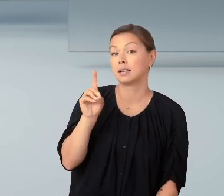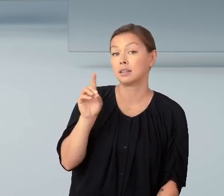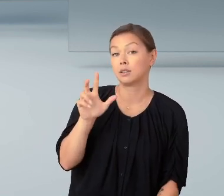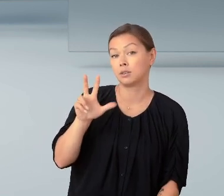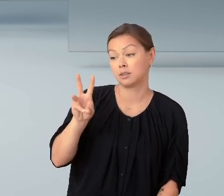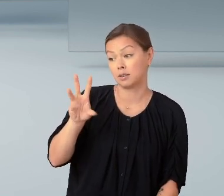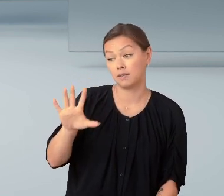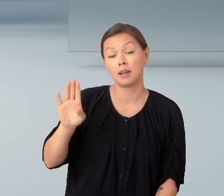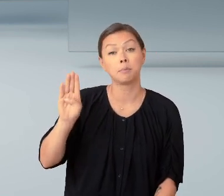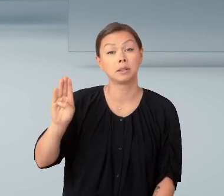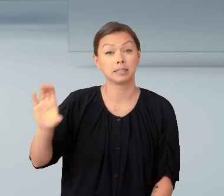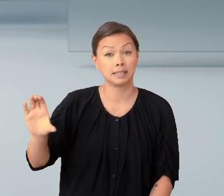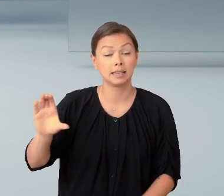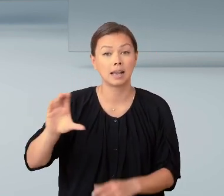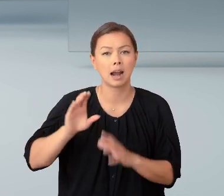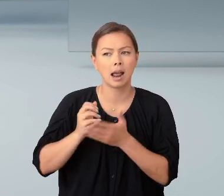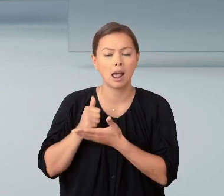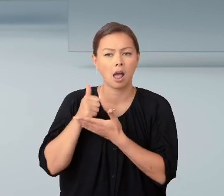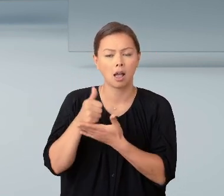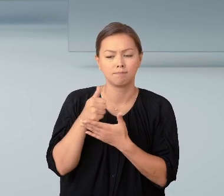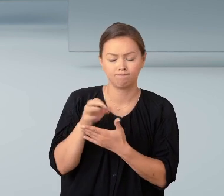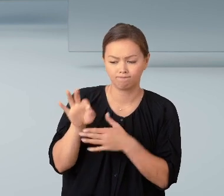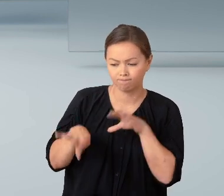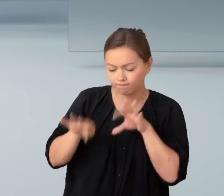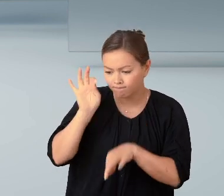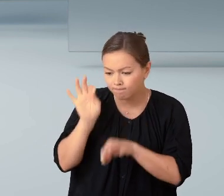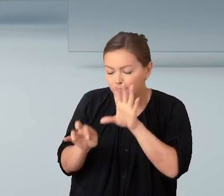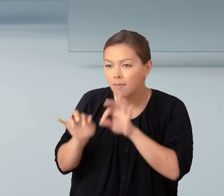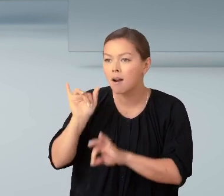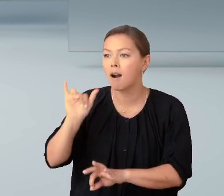insights and identify next best actions leading to a more agile